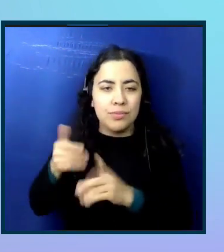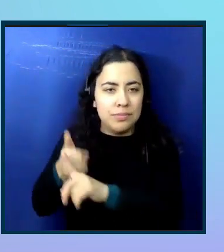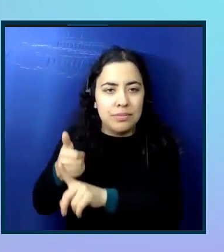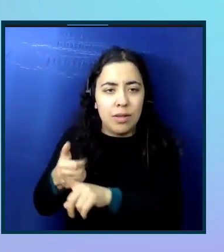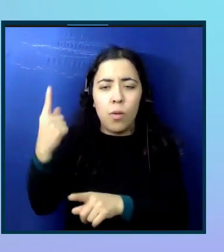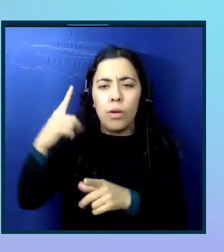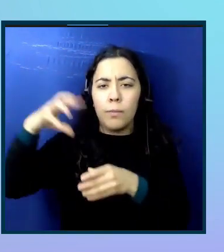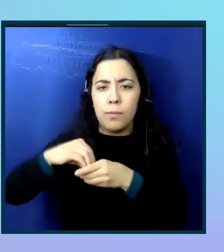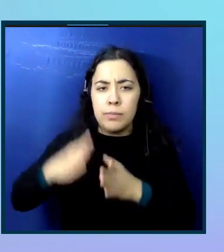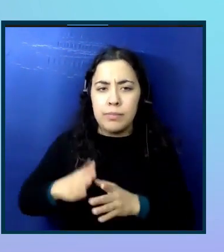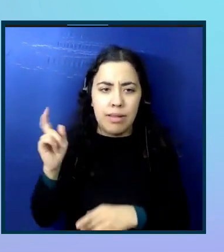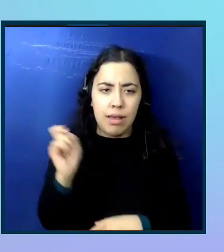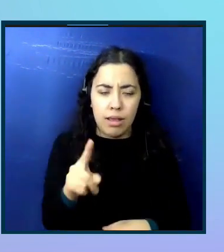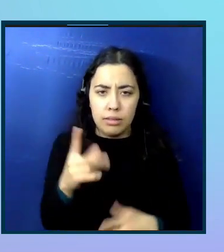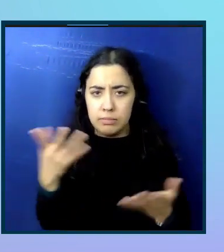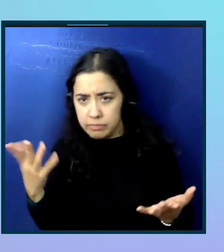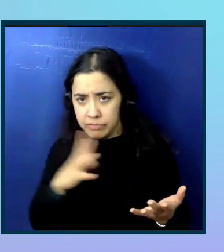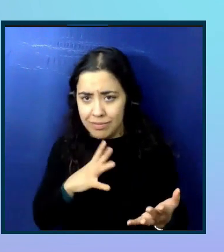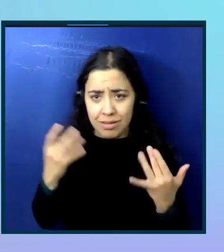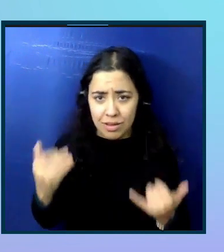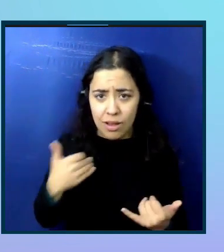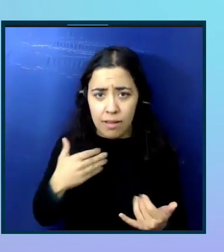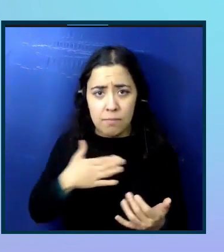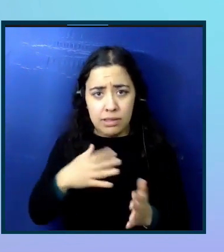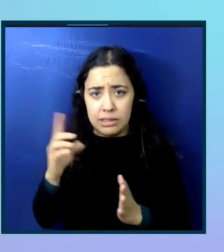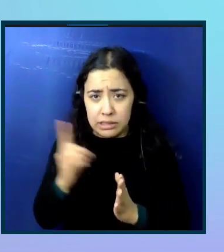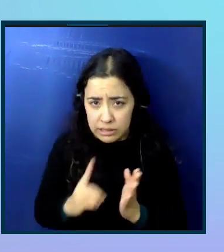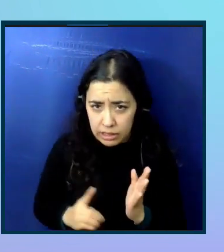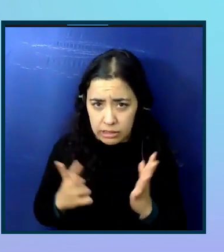okay so now I have my design. And I think you and I would agree,